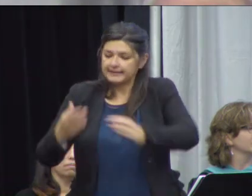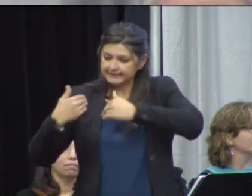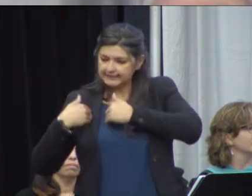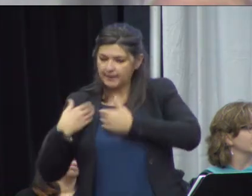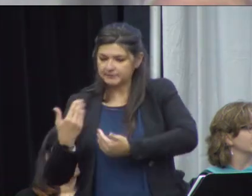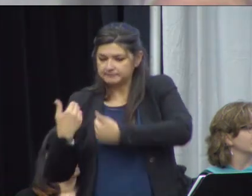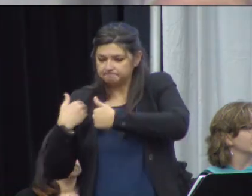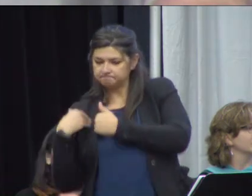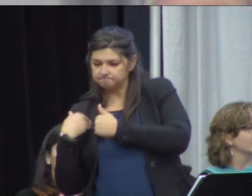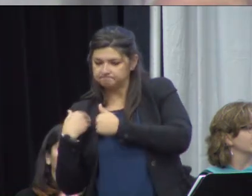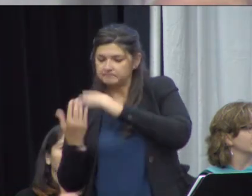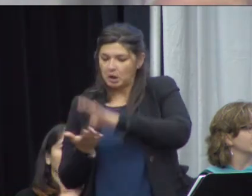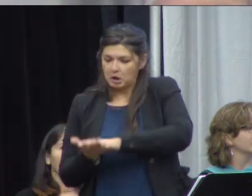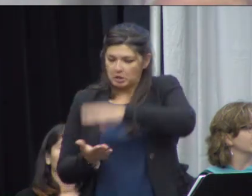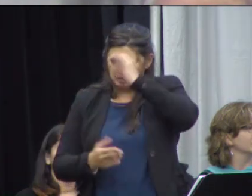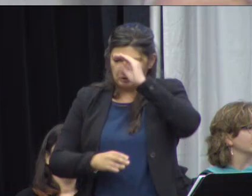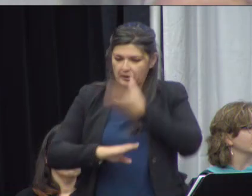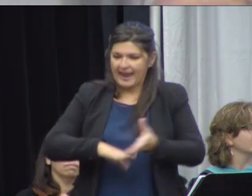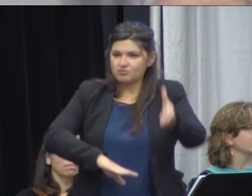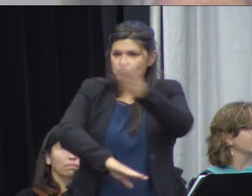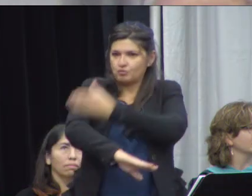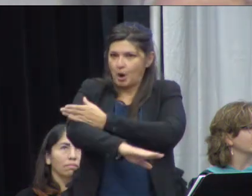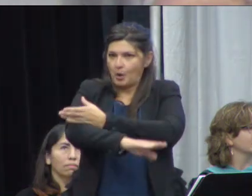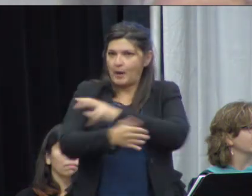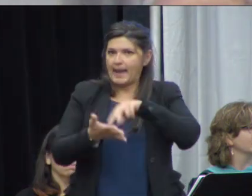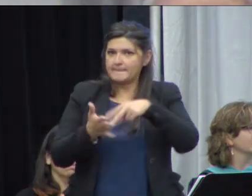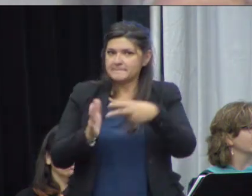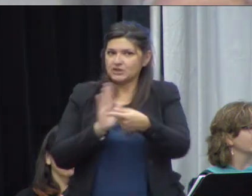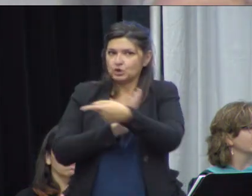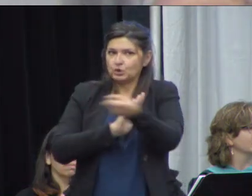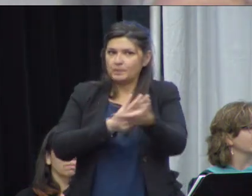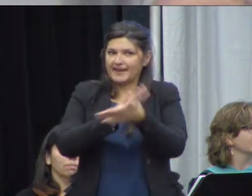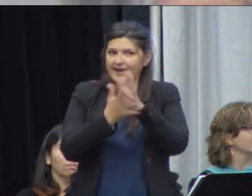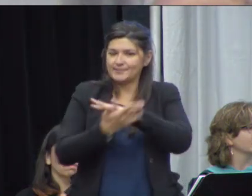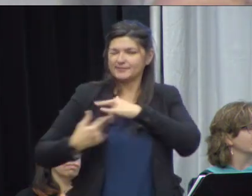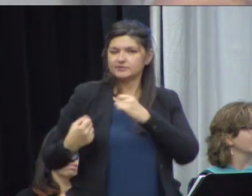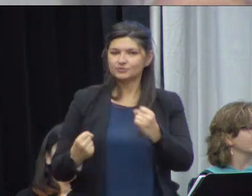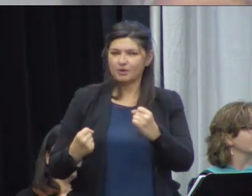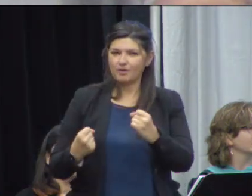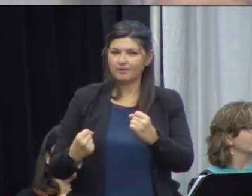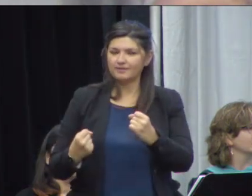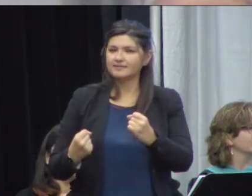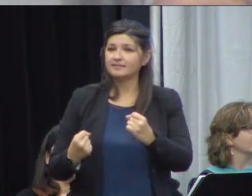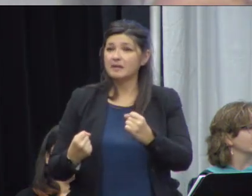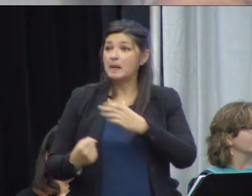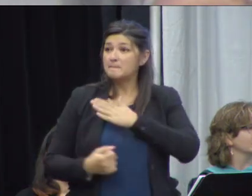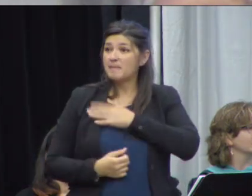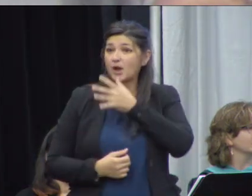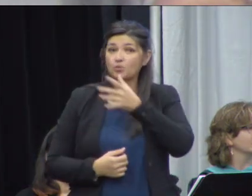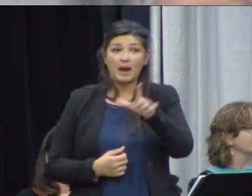That will make you much, much stronger. I'll never forget Grandma Lucy's words.